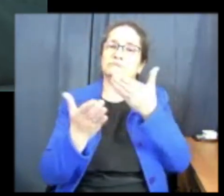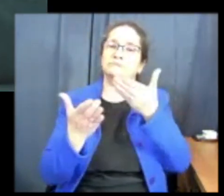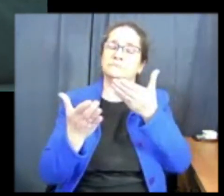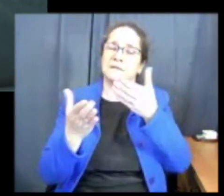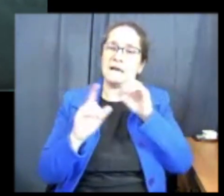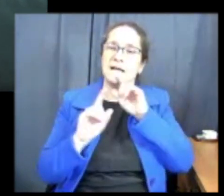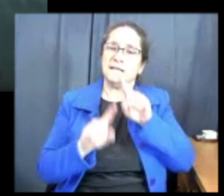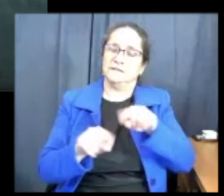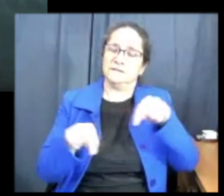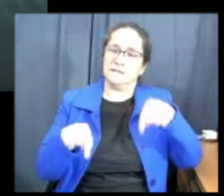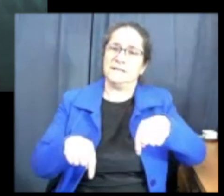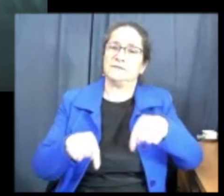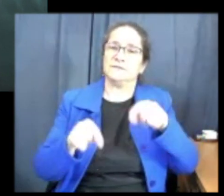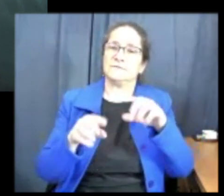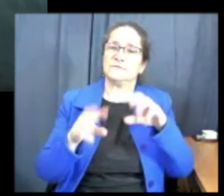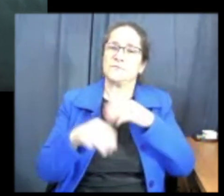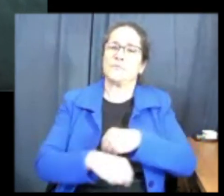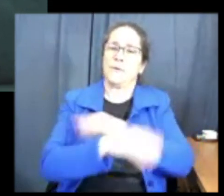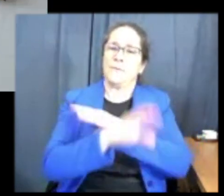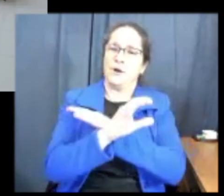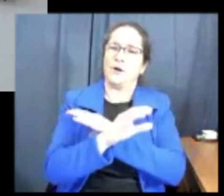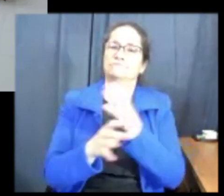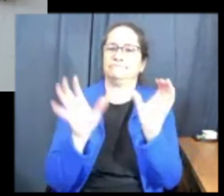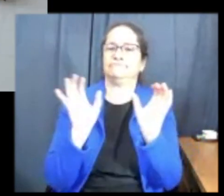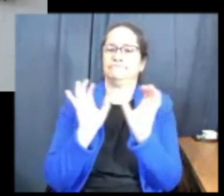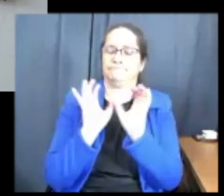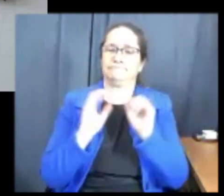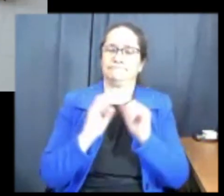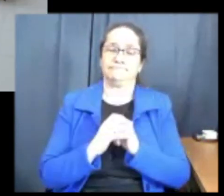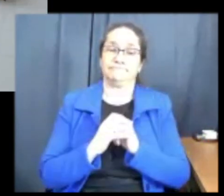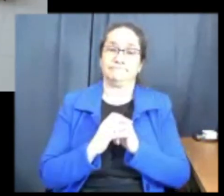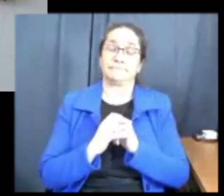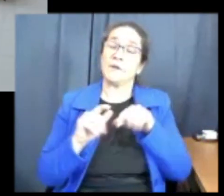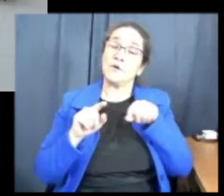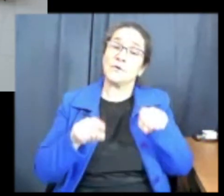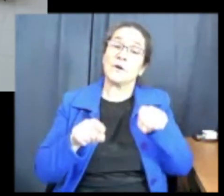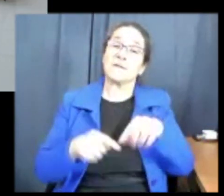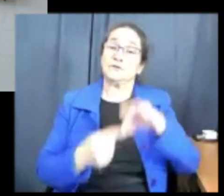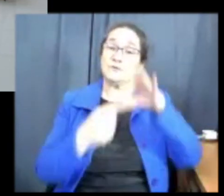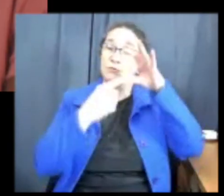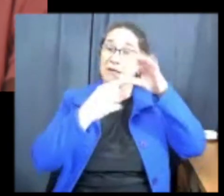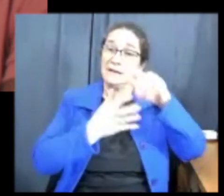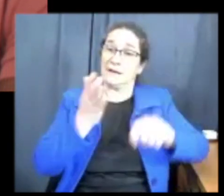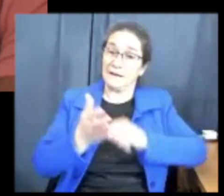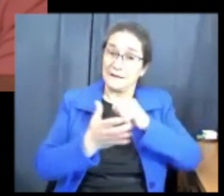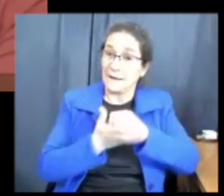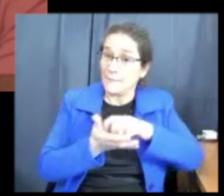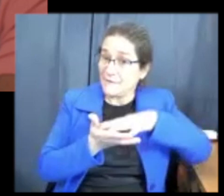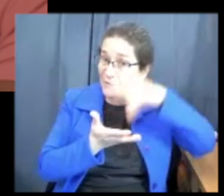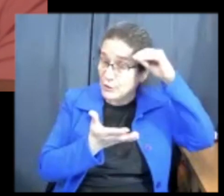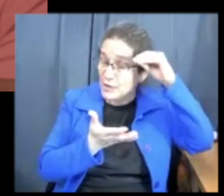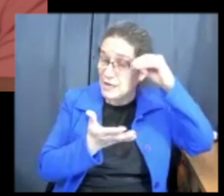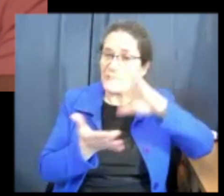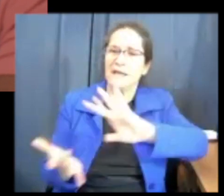During this very unique time of learning, connecting and exchanging ideas is a key to inspiring success.